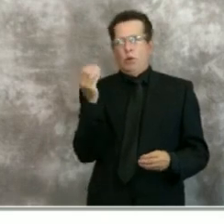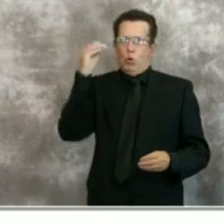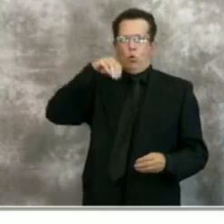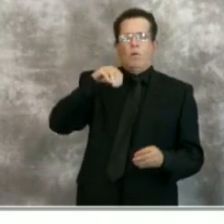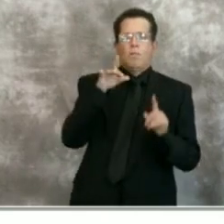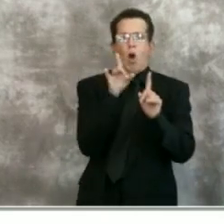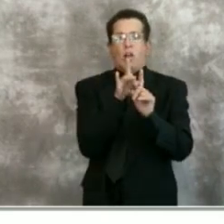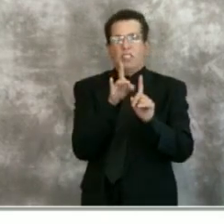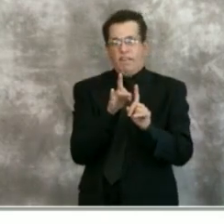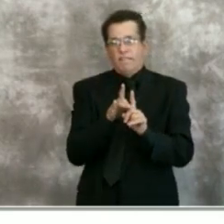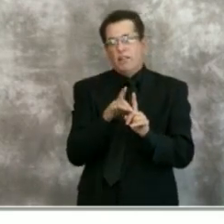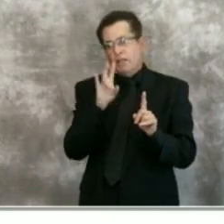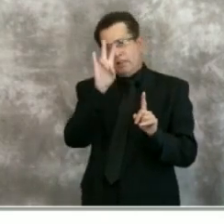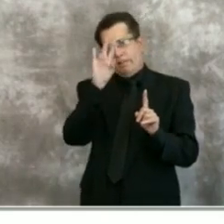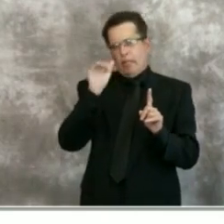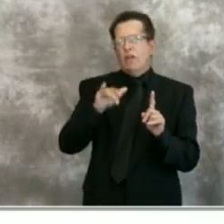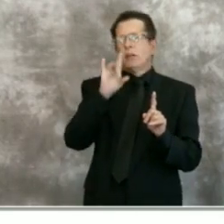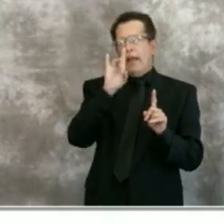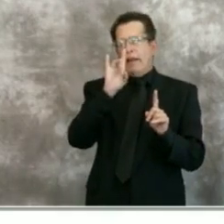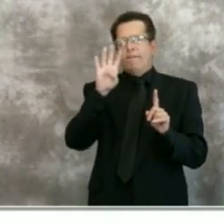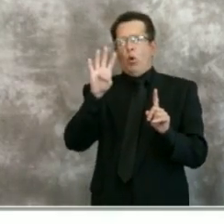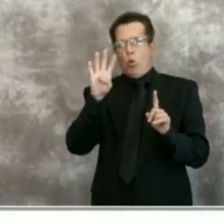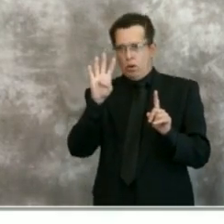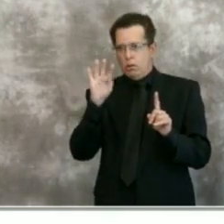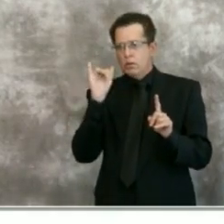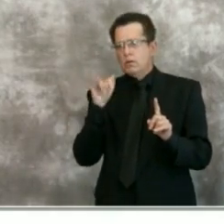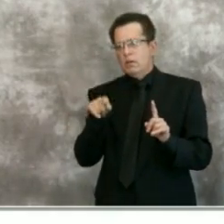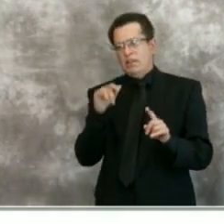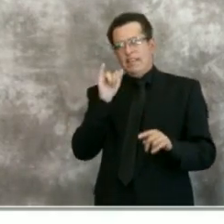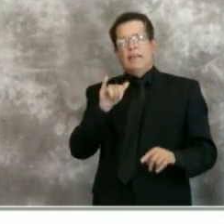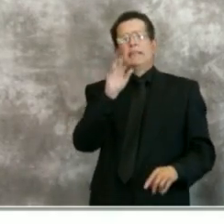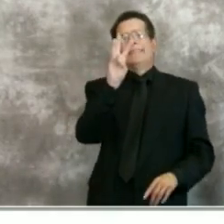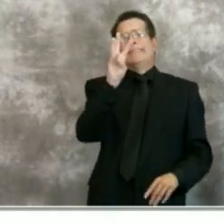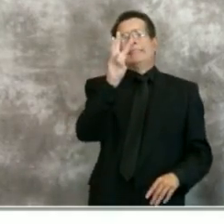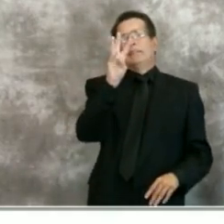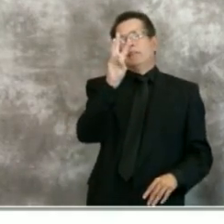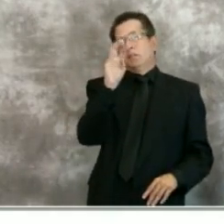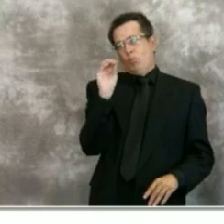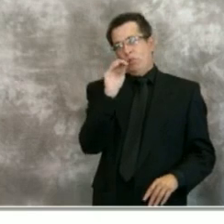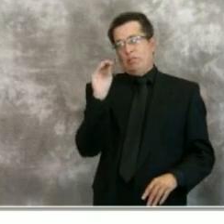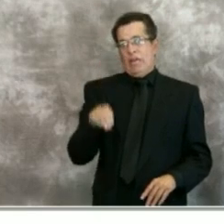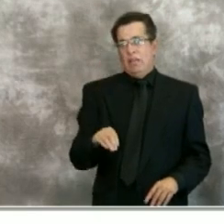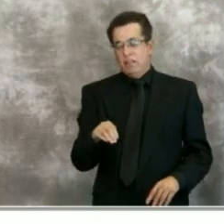TO COVID PERCENTAGE POSITIVE. TODAY WE'RE REPORTING 453, NEW